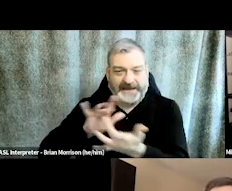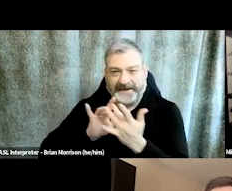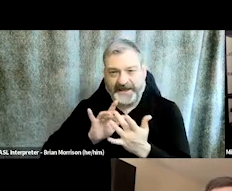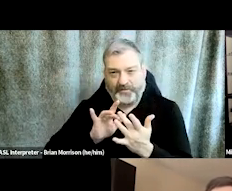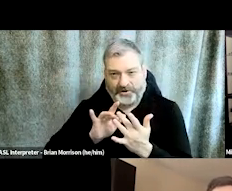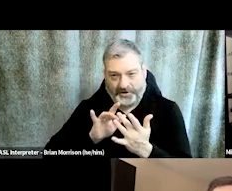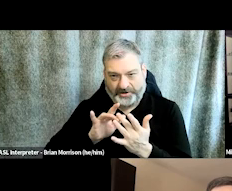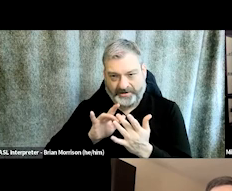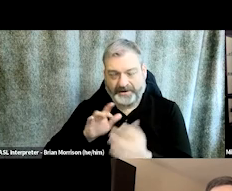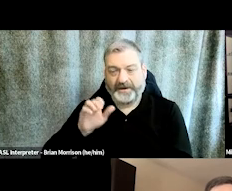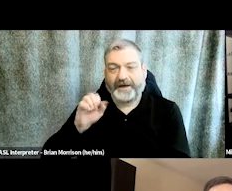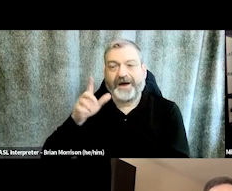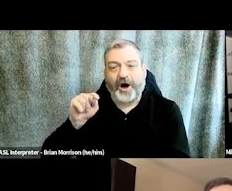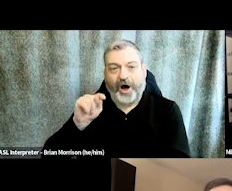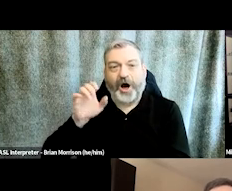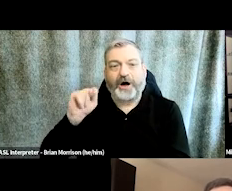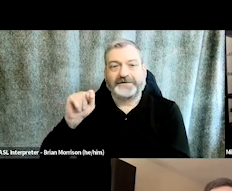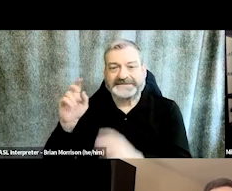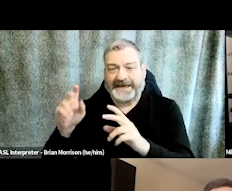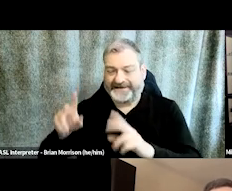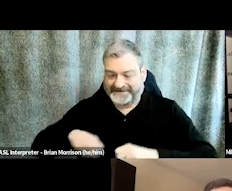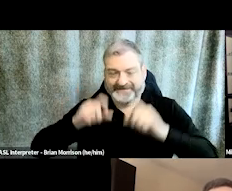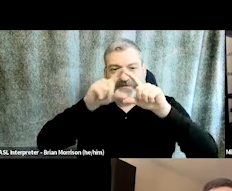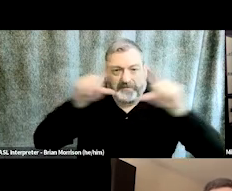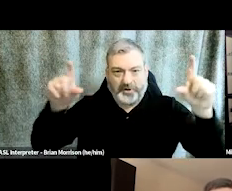and some of them get really creative with that alt text.